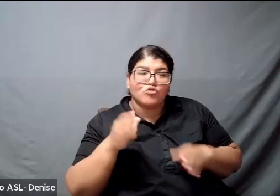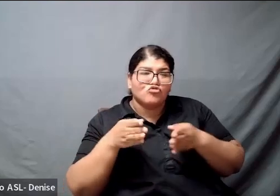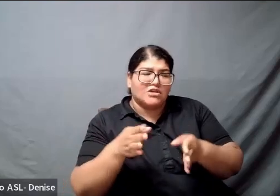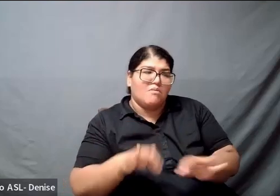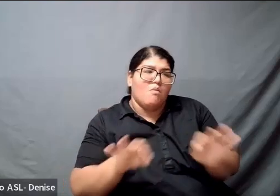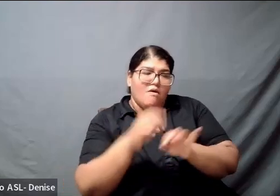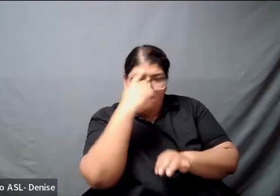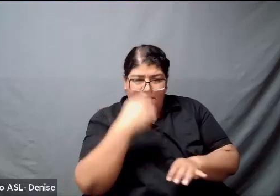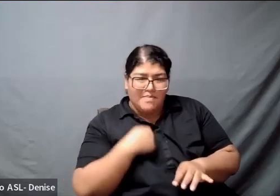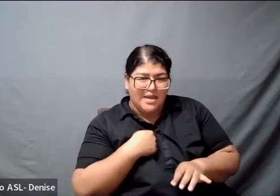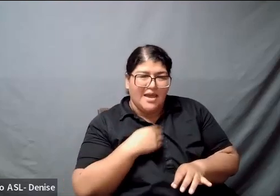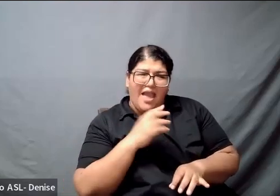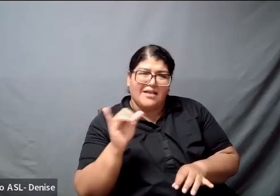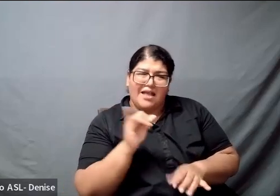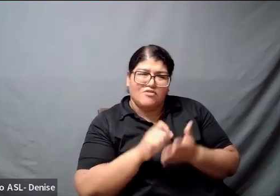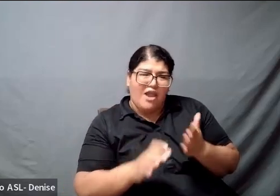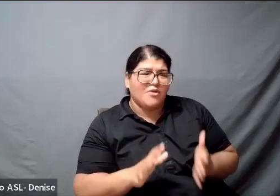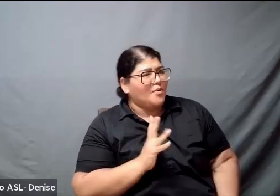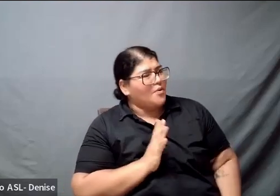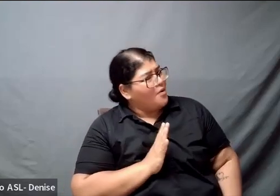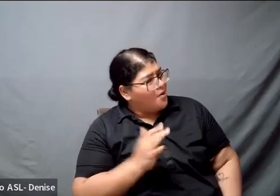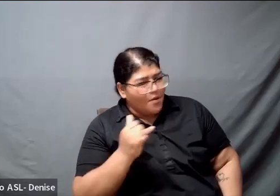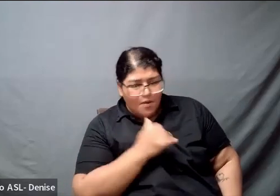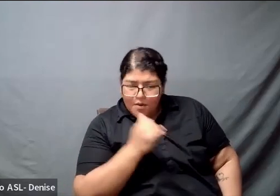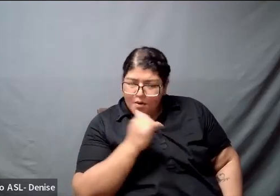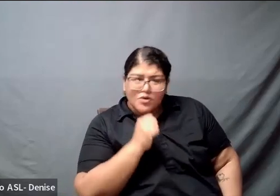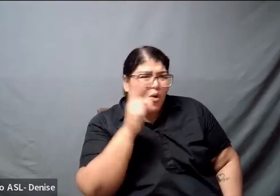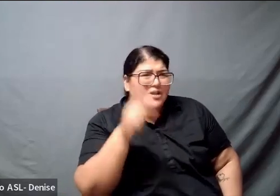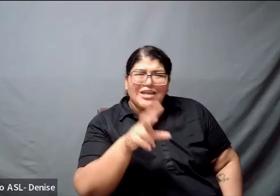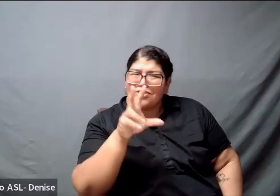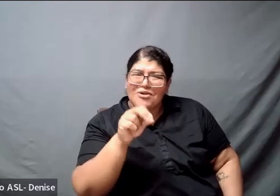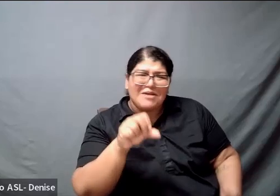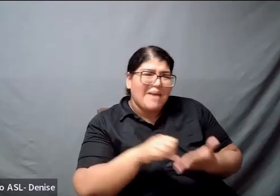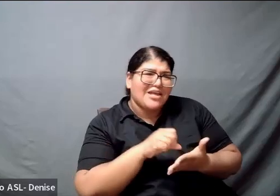Just the idea that you don't see 30 page chapters, you don't have to write the whole book.